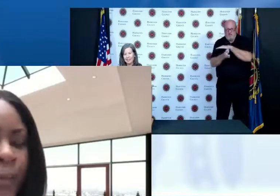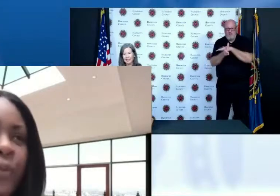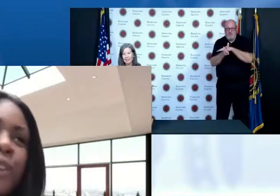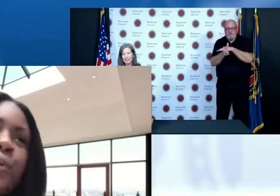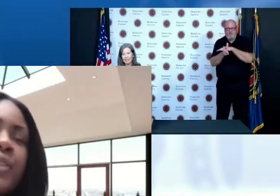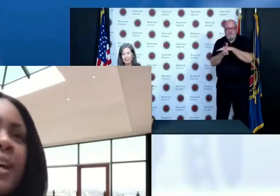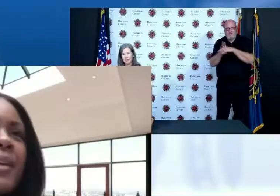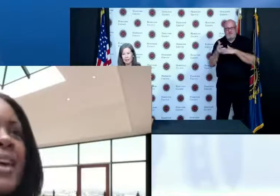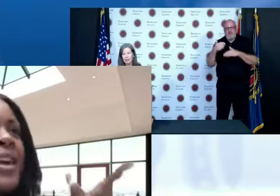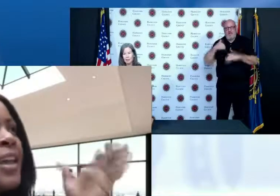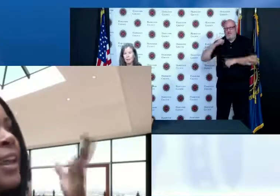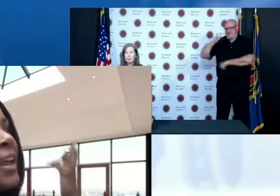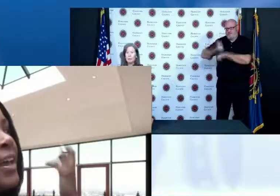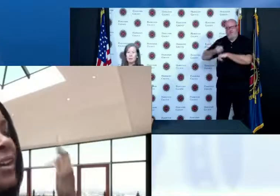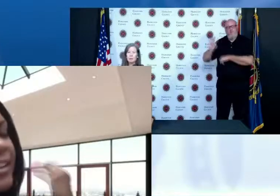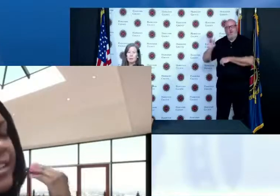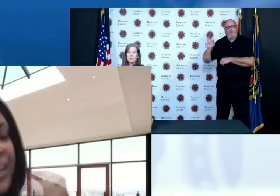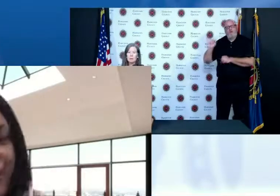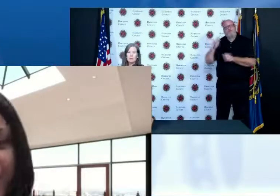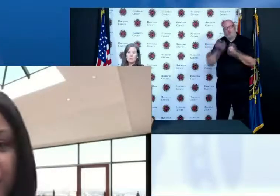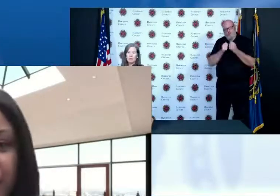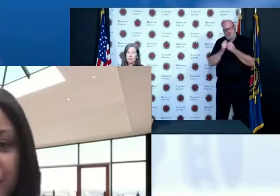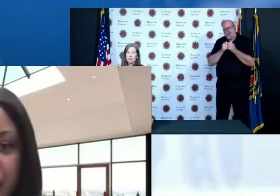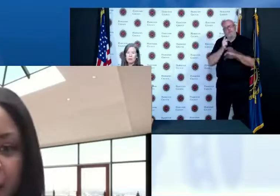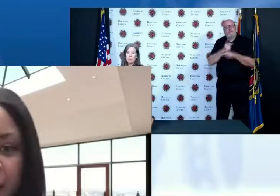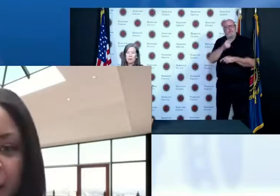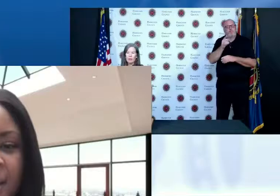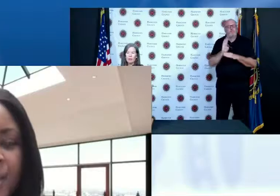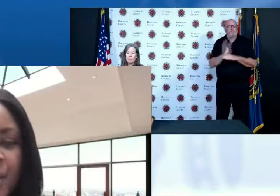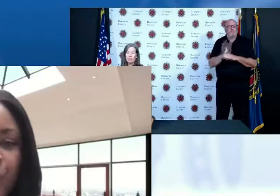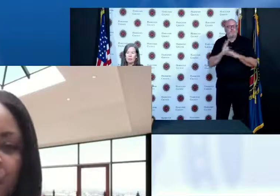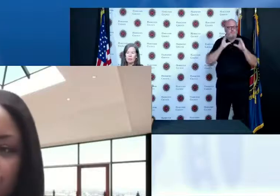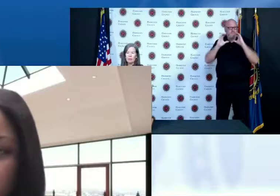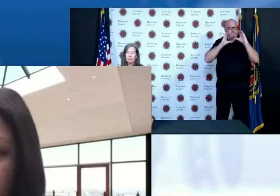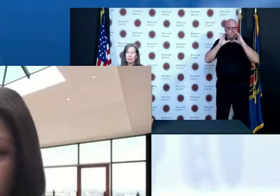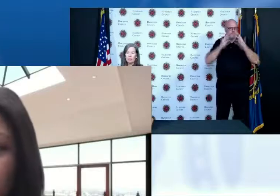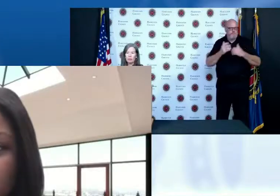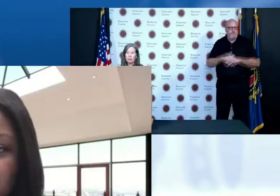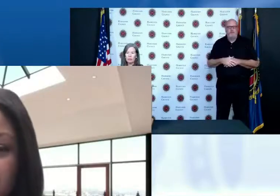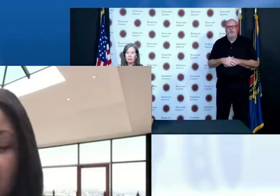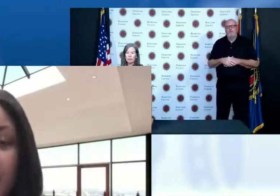you first pulled up and they had a security guard outside to direct you and answer any questions